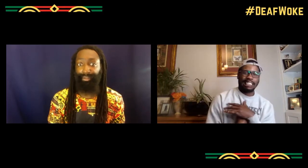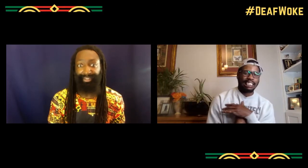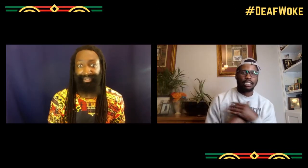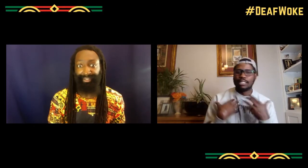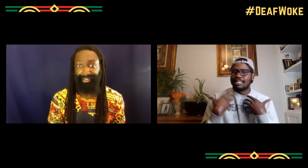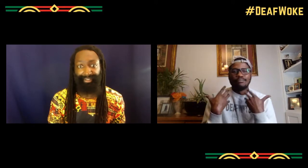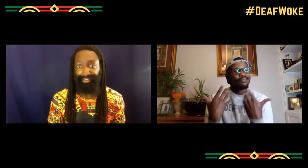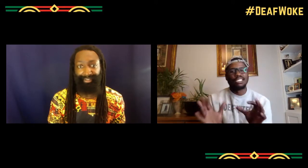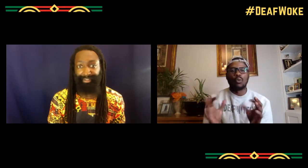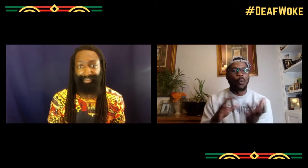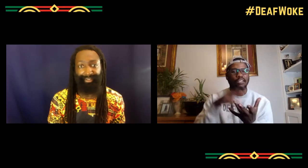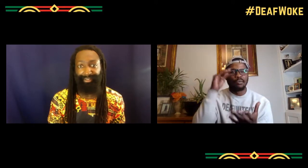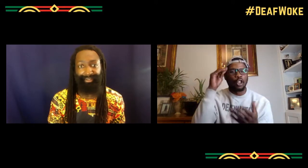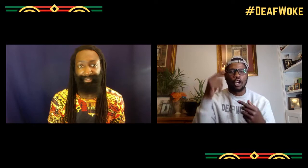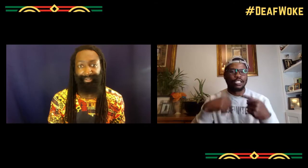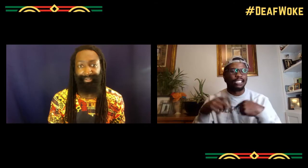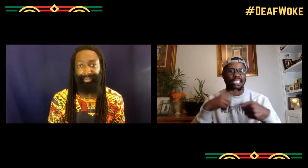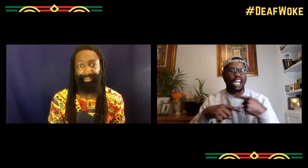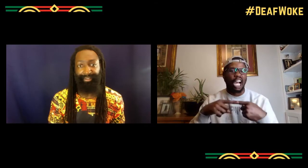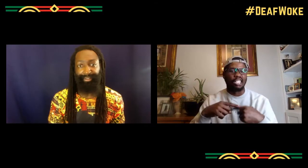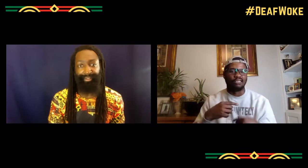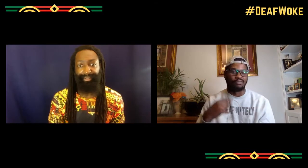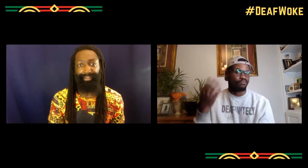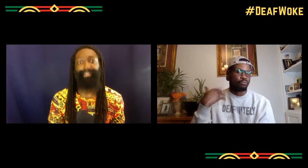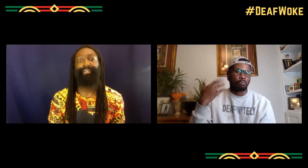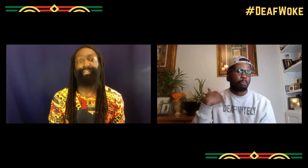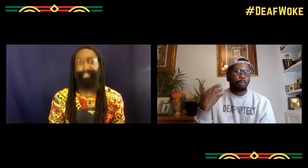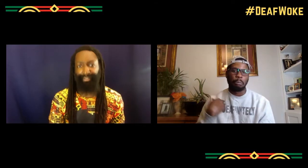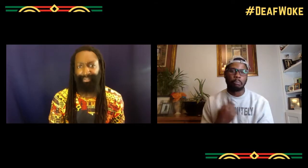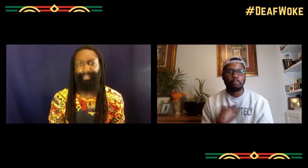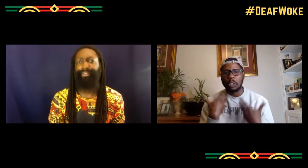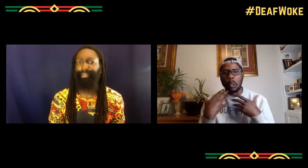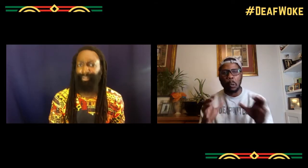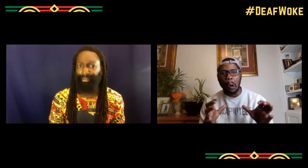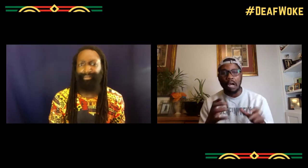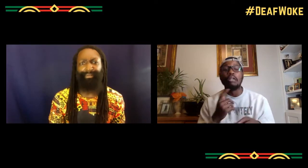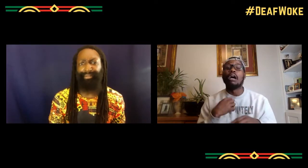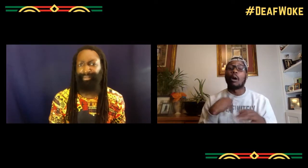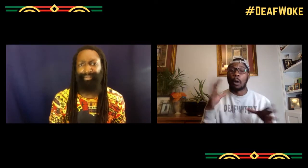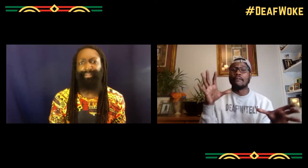but you know, I was rebellious. I saw, I didn't wanna learn sign at that time.